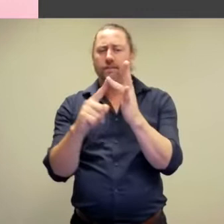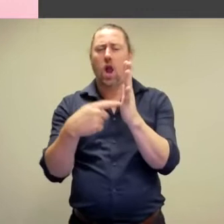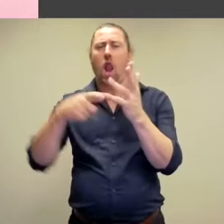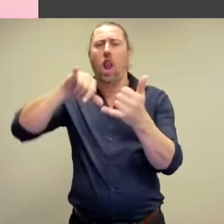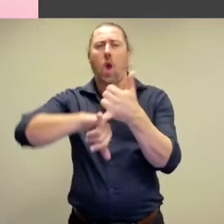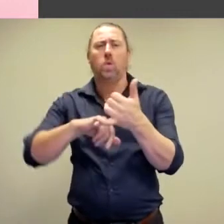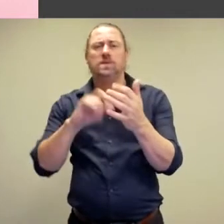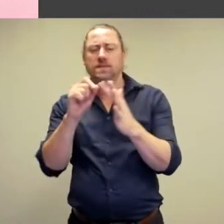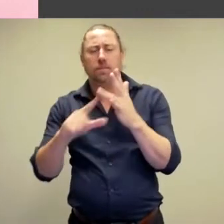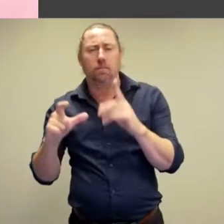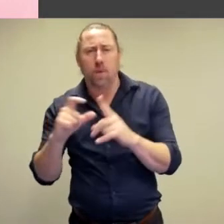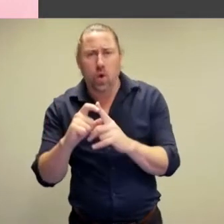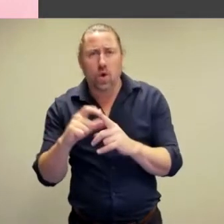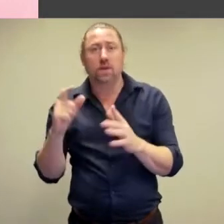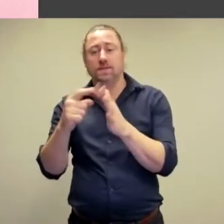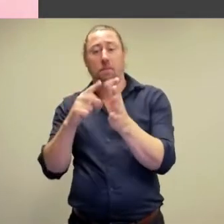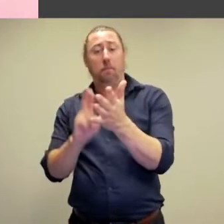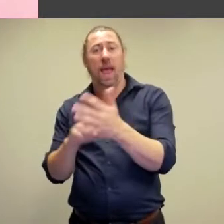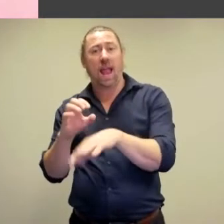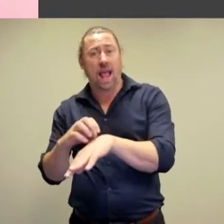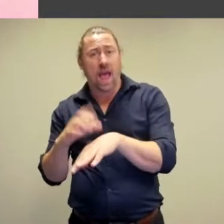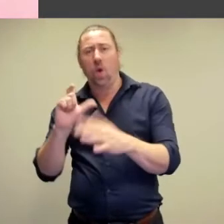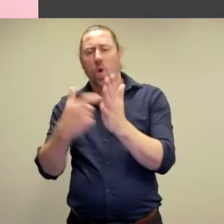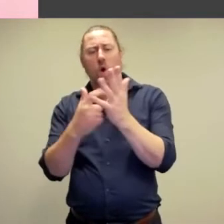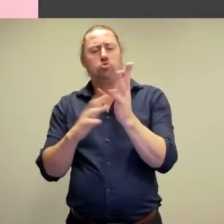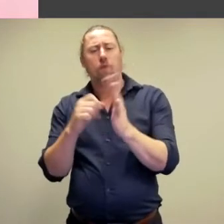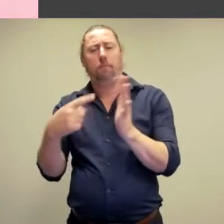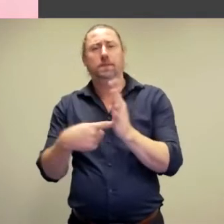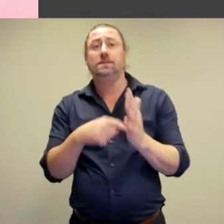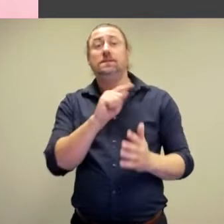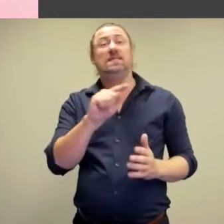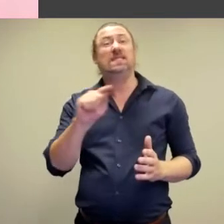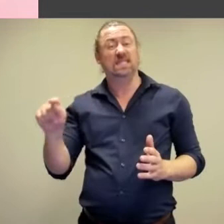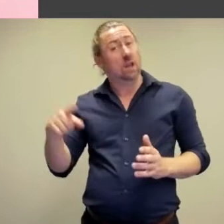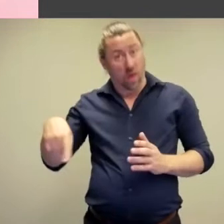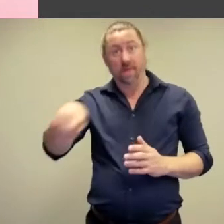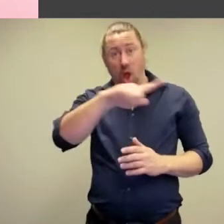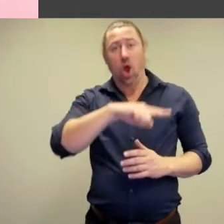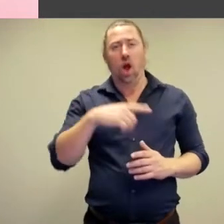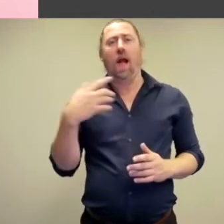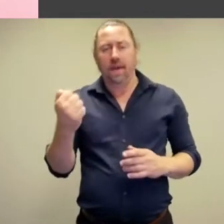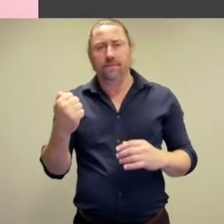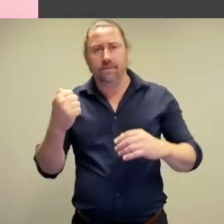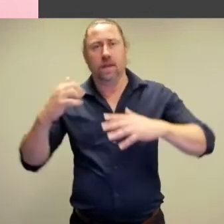pancakes and crumpets. All of these